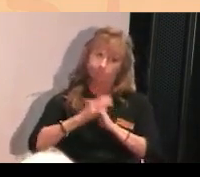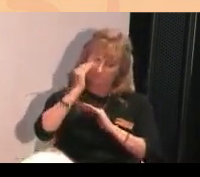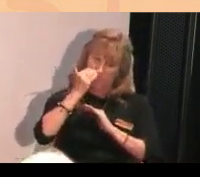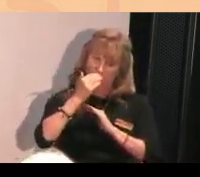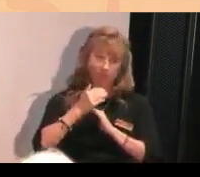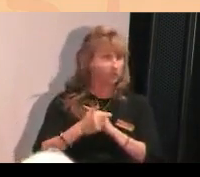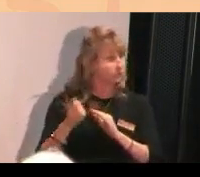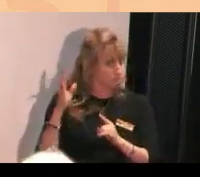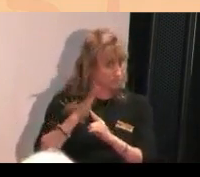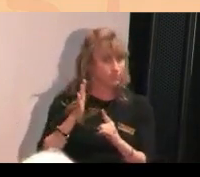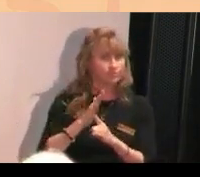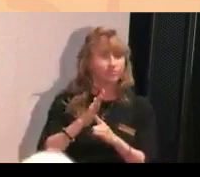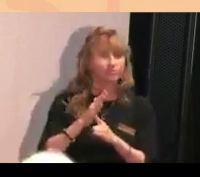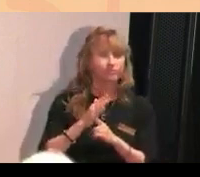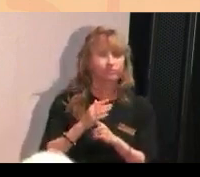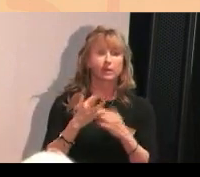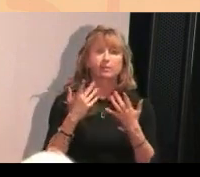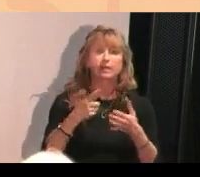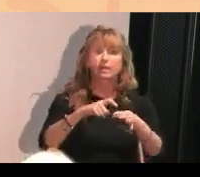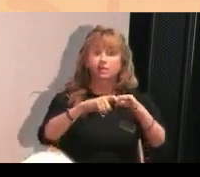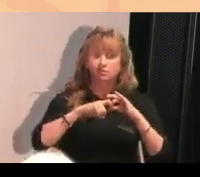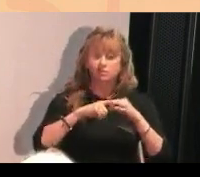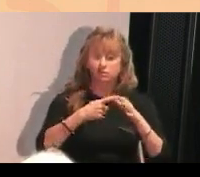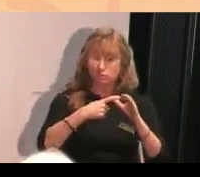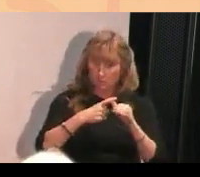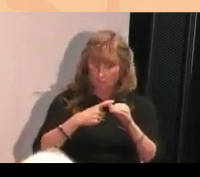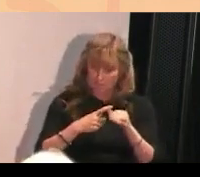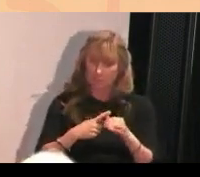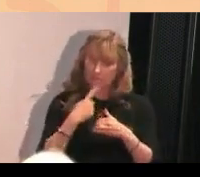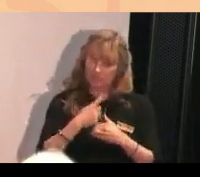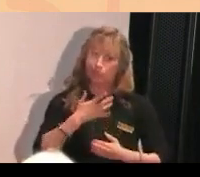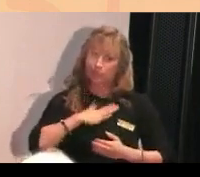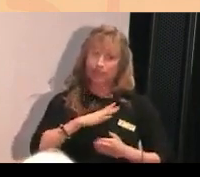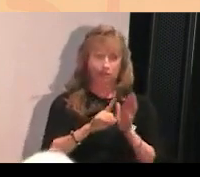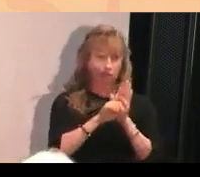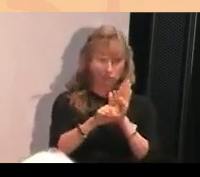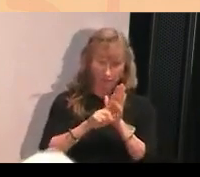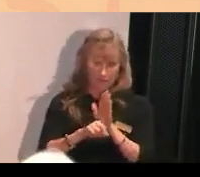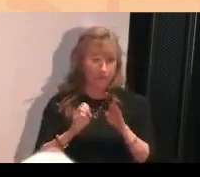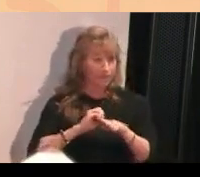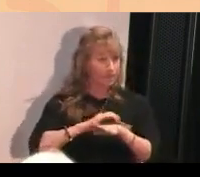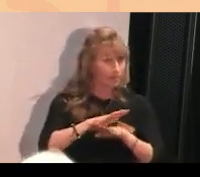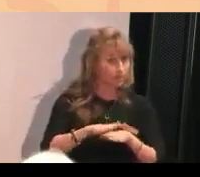many highlighted needs for representation and influence on First Nations arts and